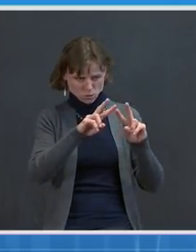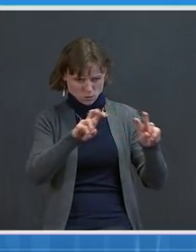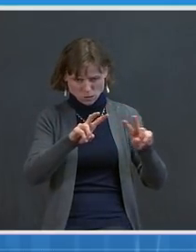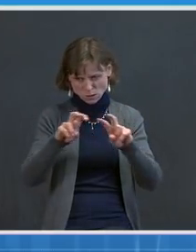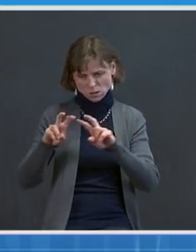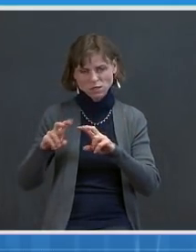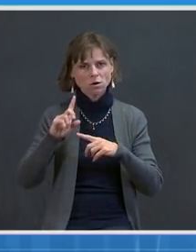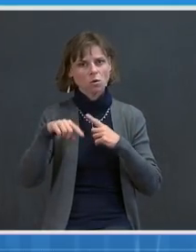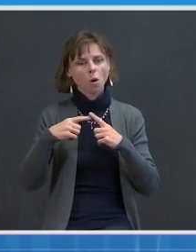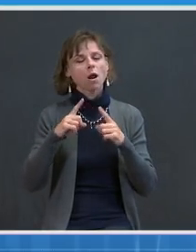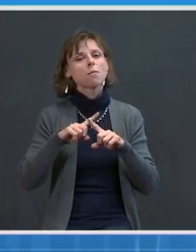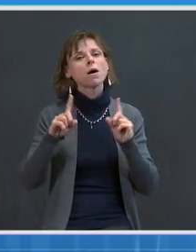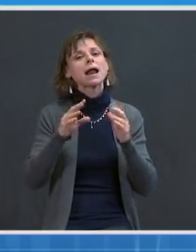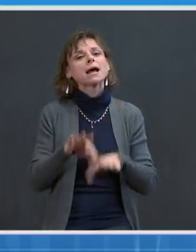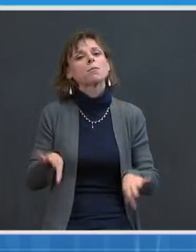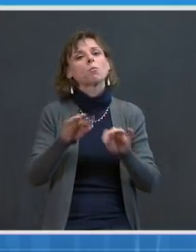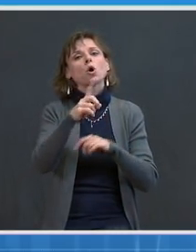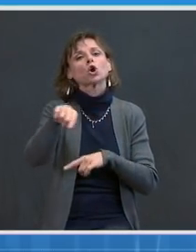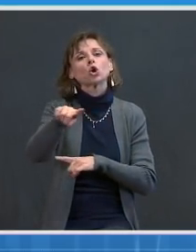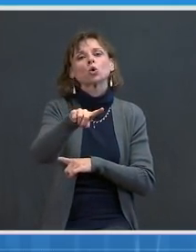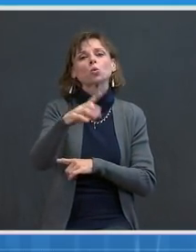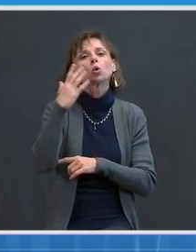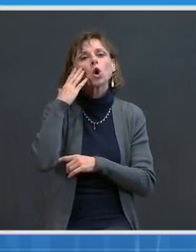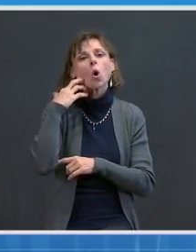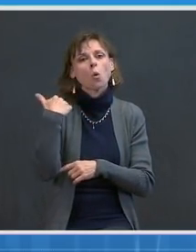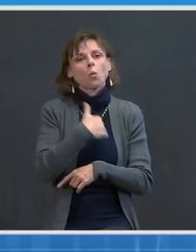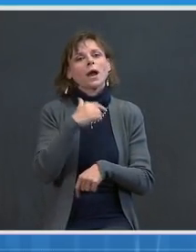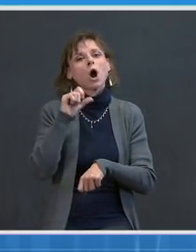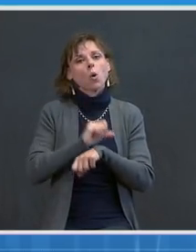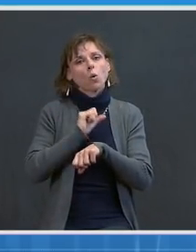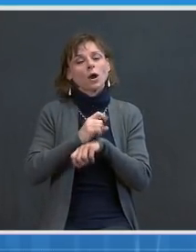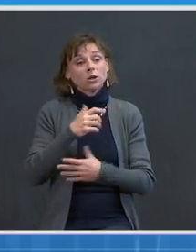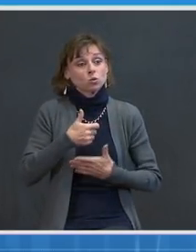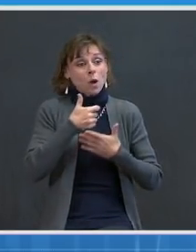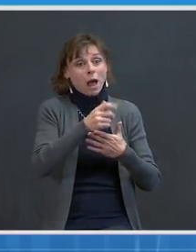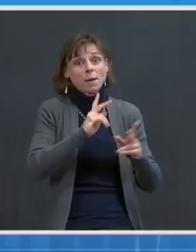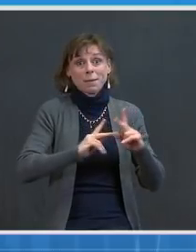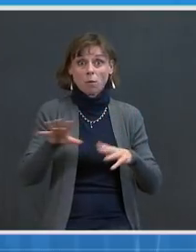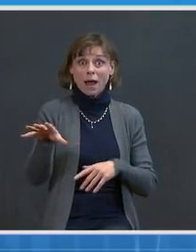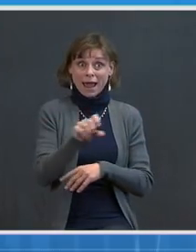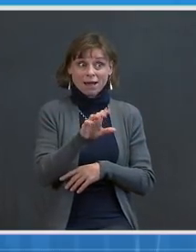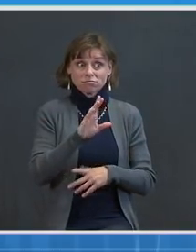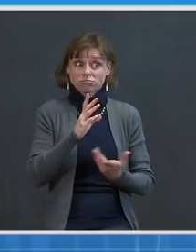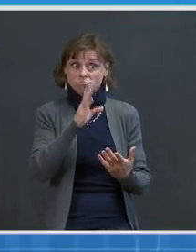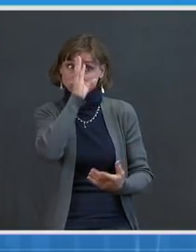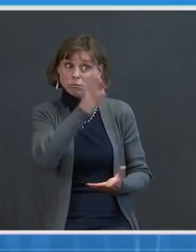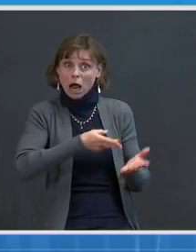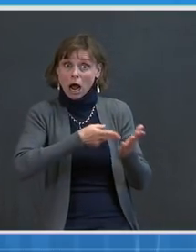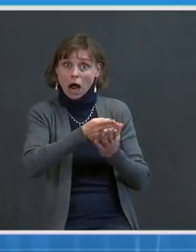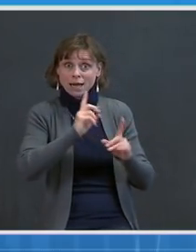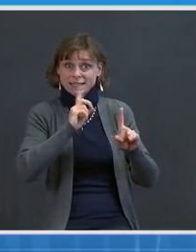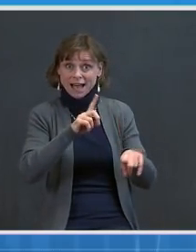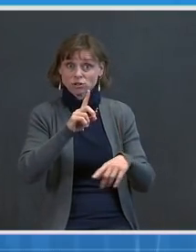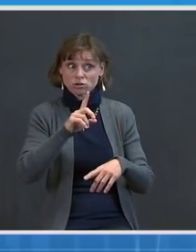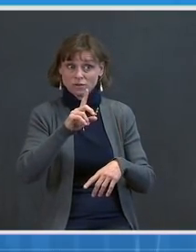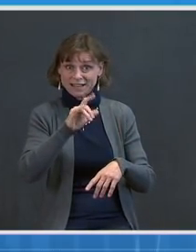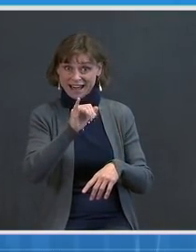we are working on both sides of that equation, helping people get straight answers to their questions about vaccines, as well as increasing vaccine production,